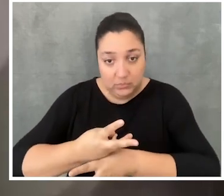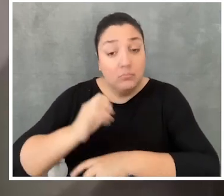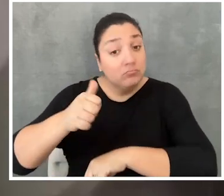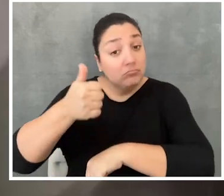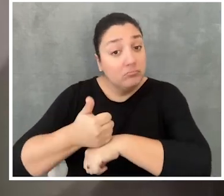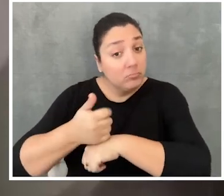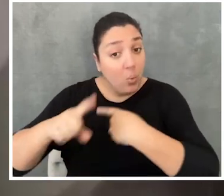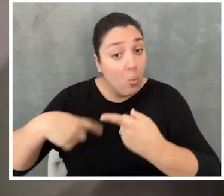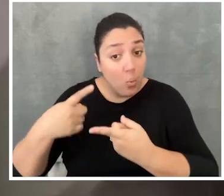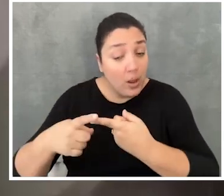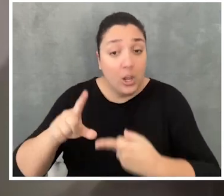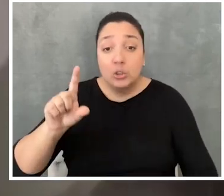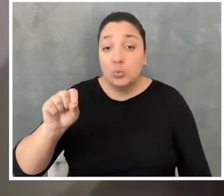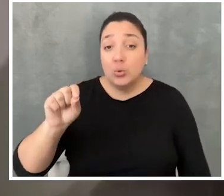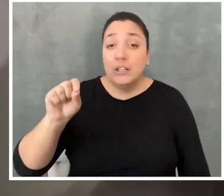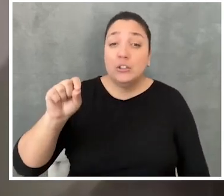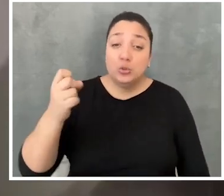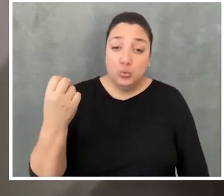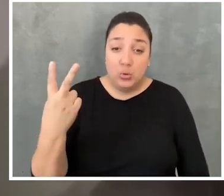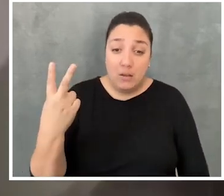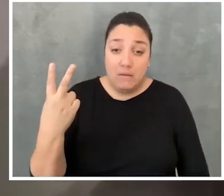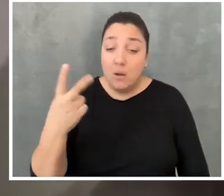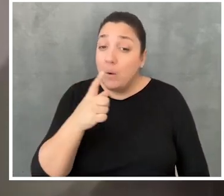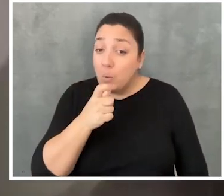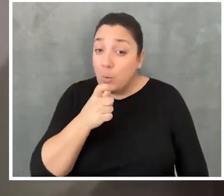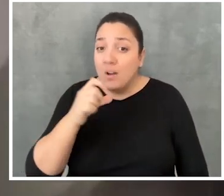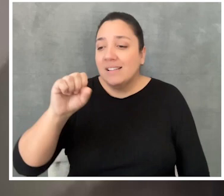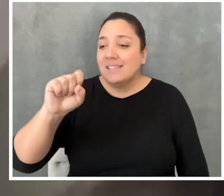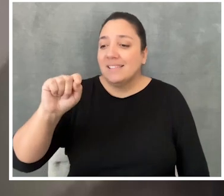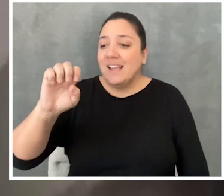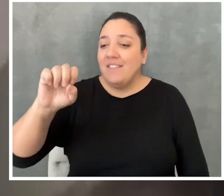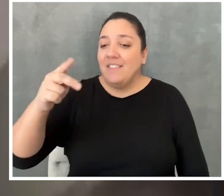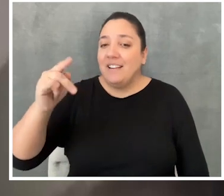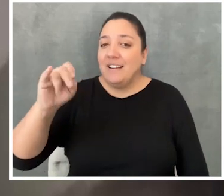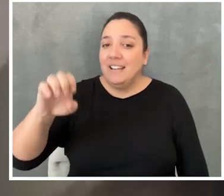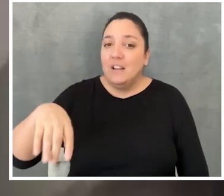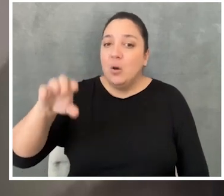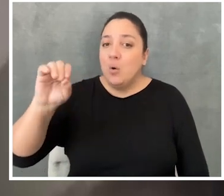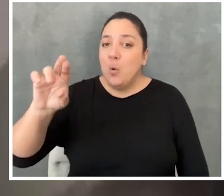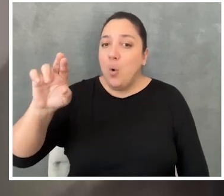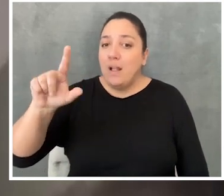by Stephanie Ortoleva who is a human rights lawyer.